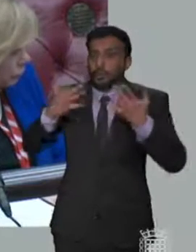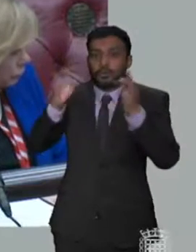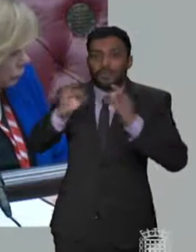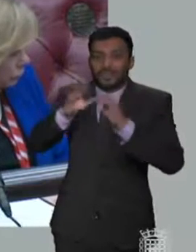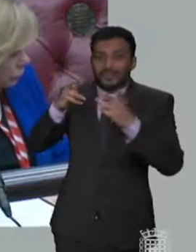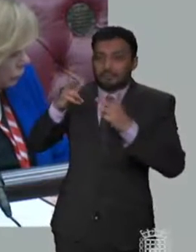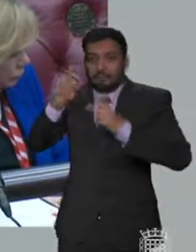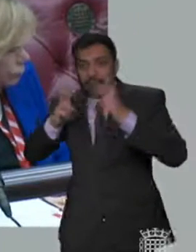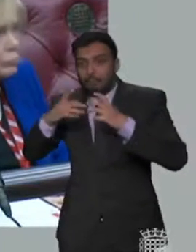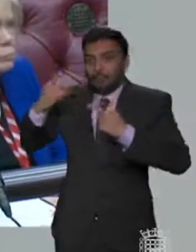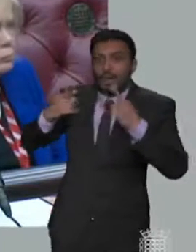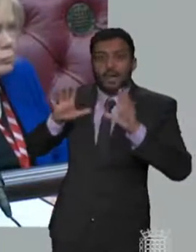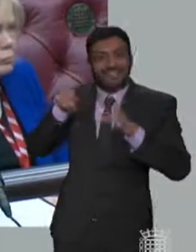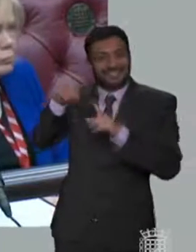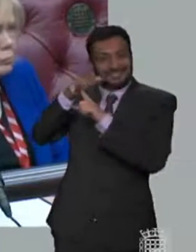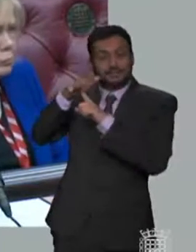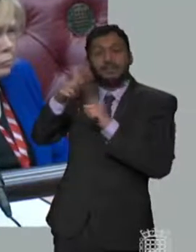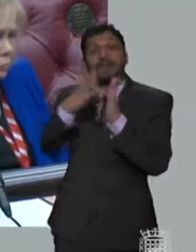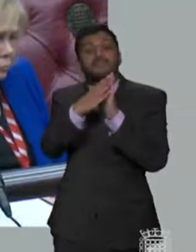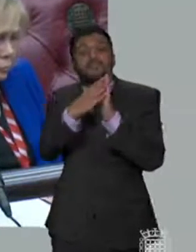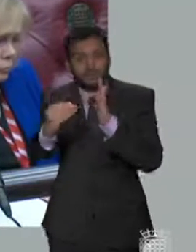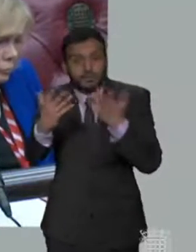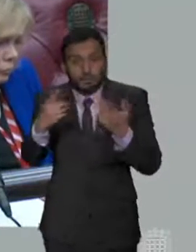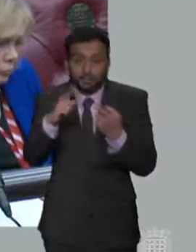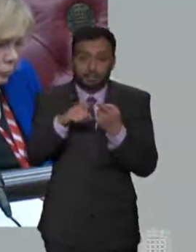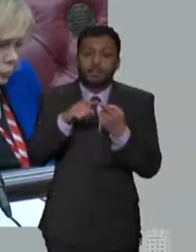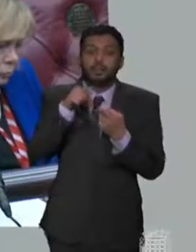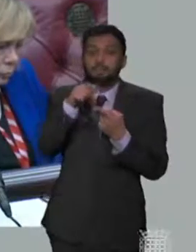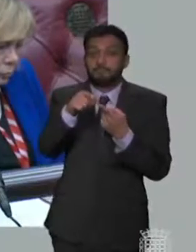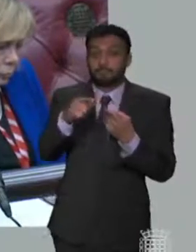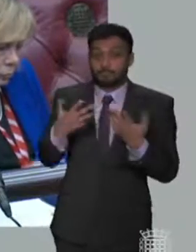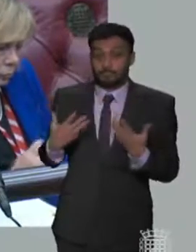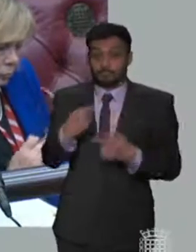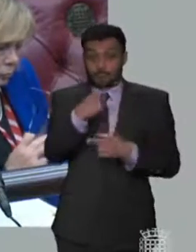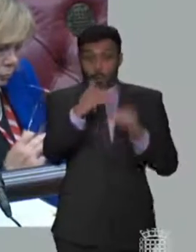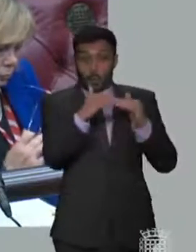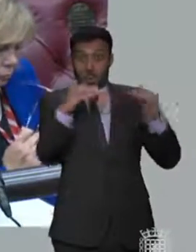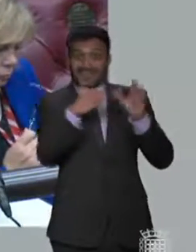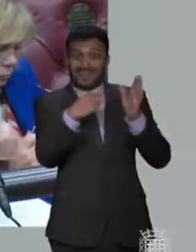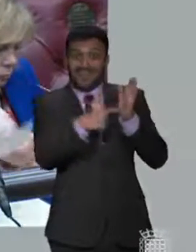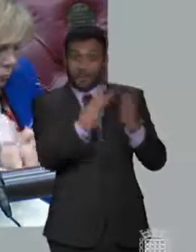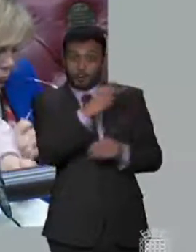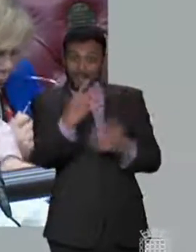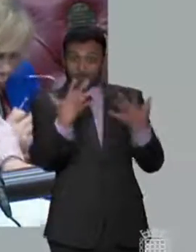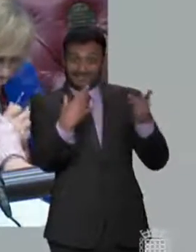one is to leave the existing balance of legal protections of the equality act 2010 uneffective